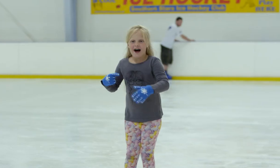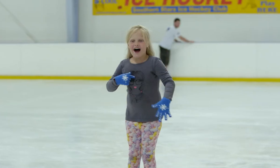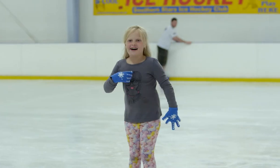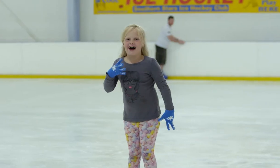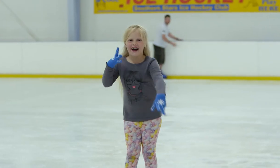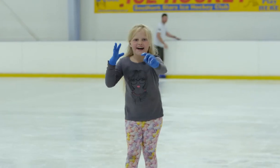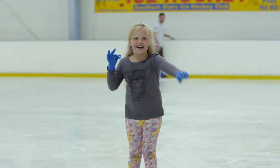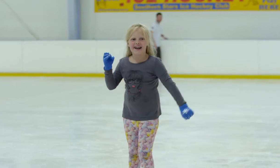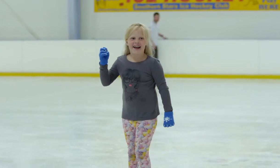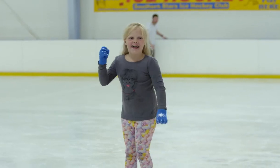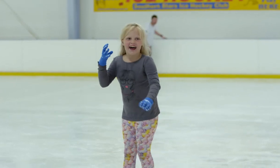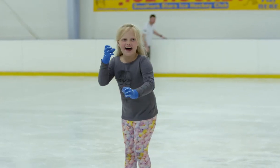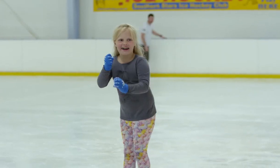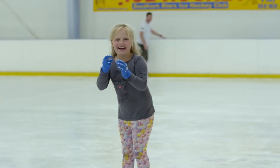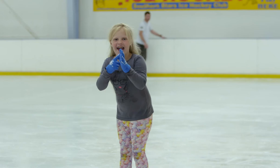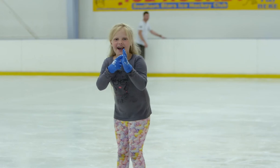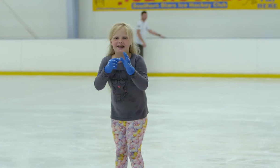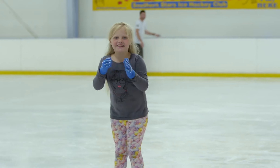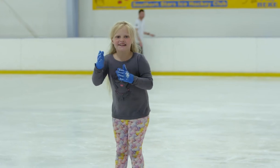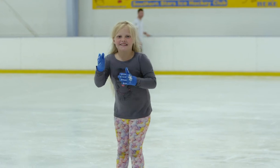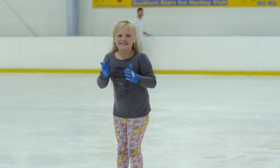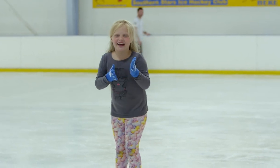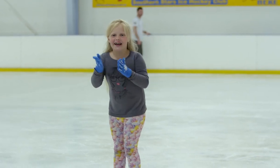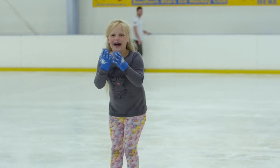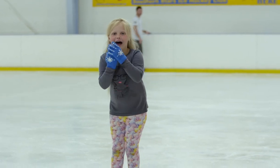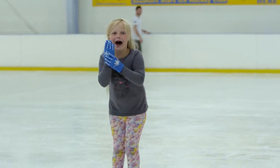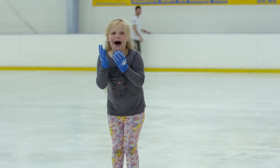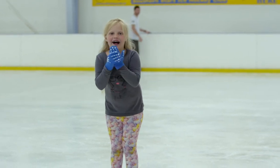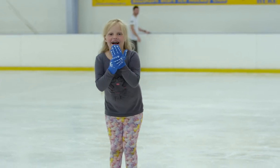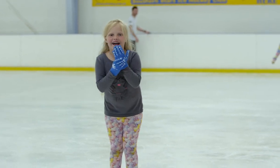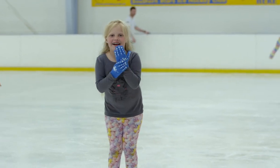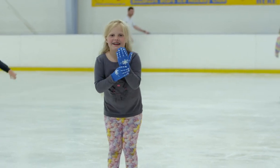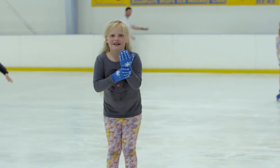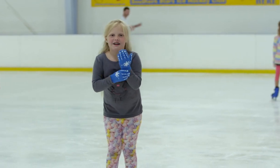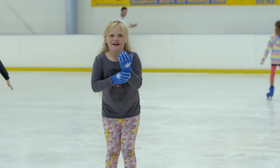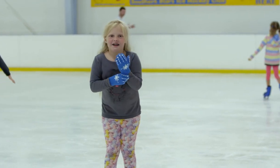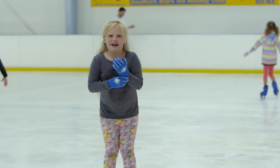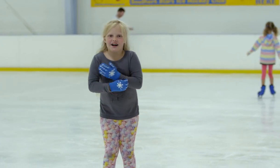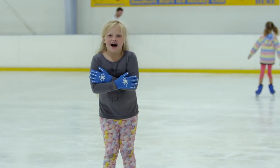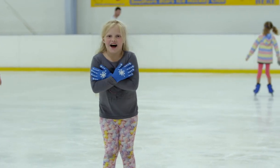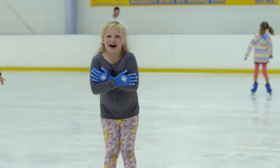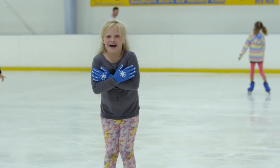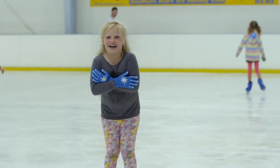I'm wearing gloves because it's cold.